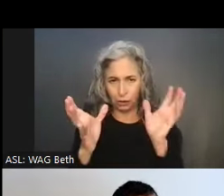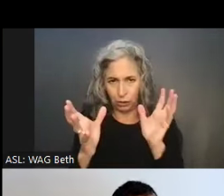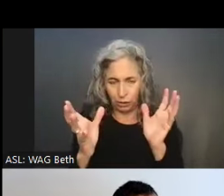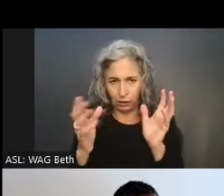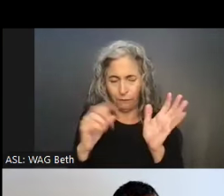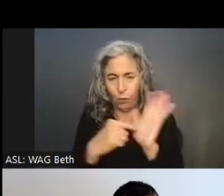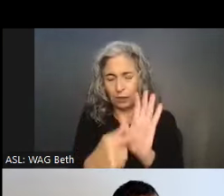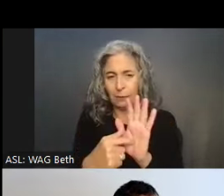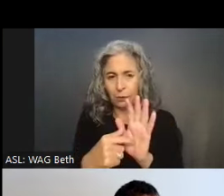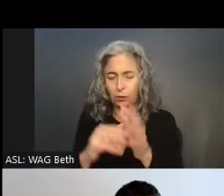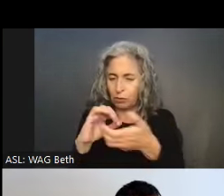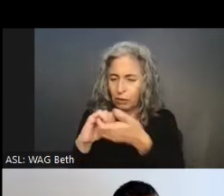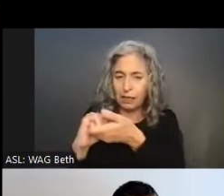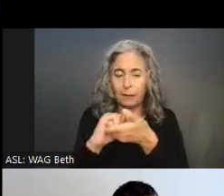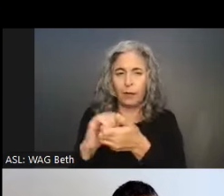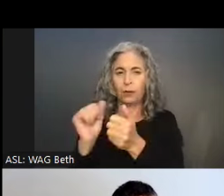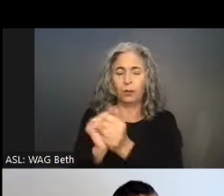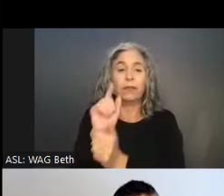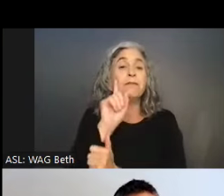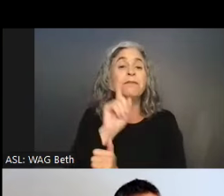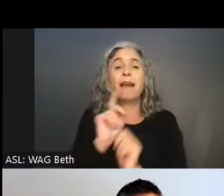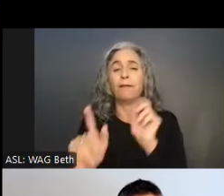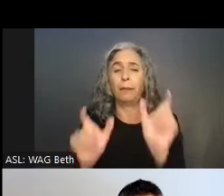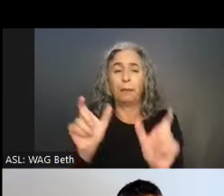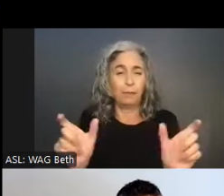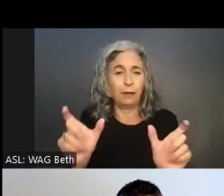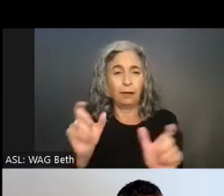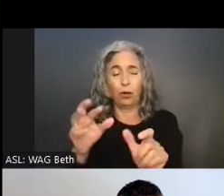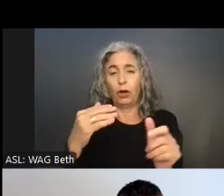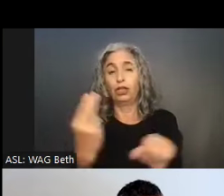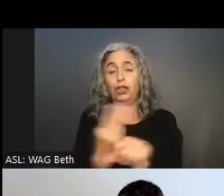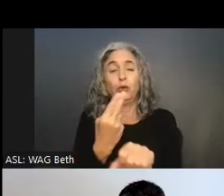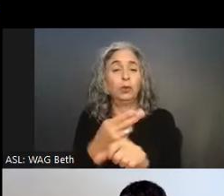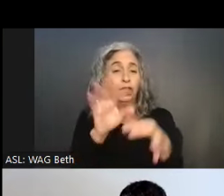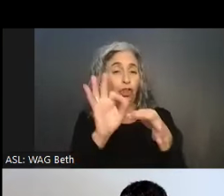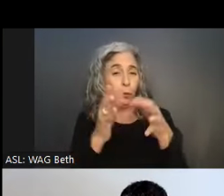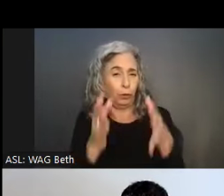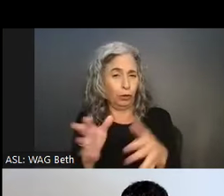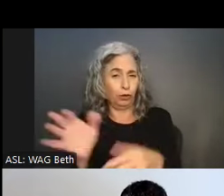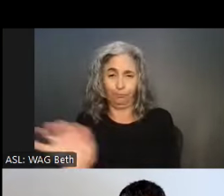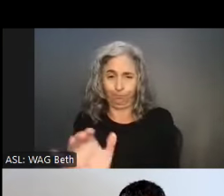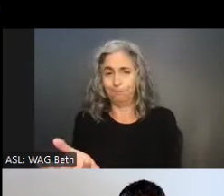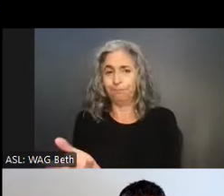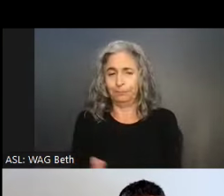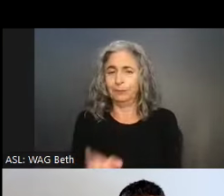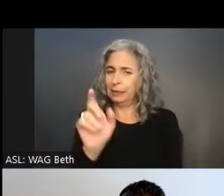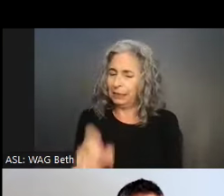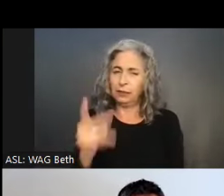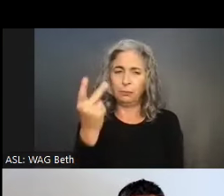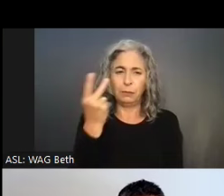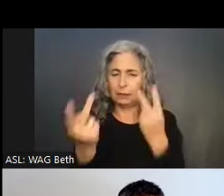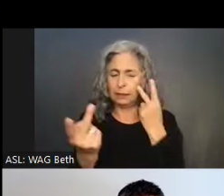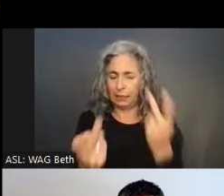collaborating with deaf people or have sign language interpreters. With video,